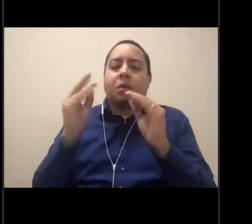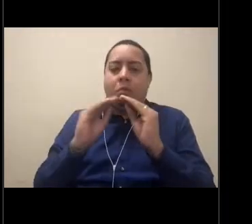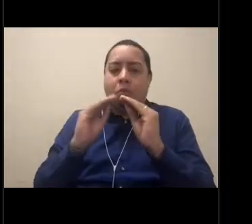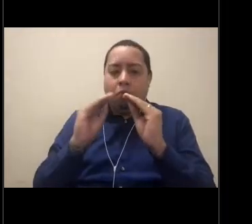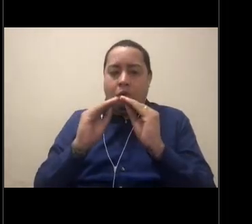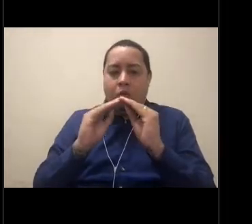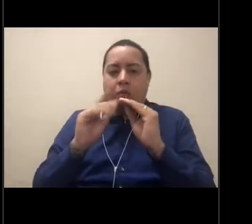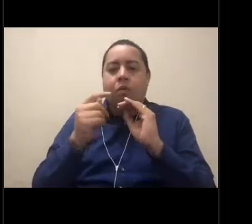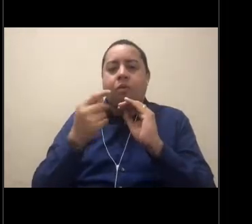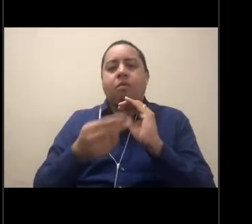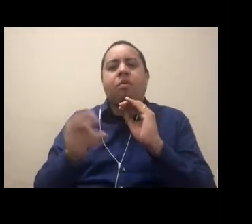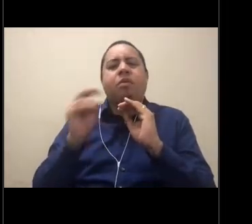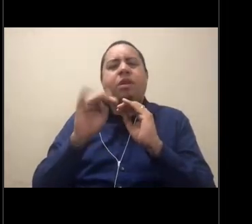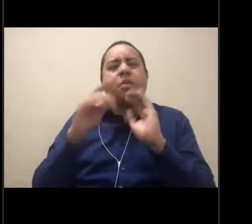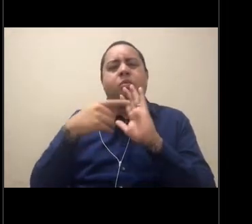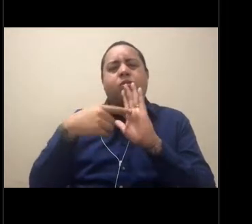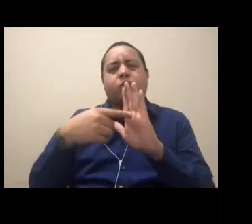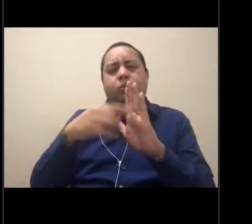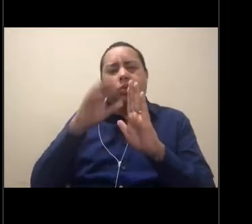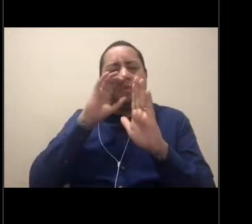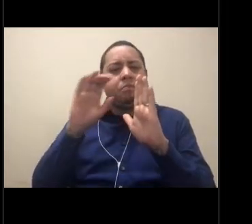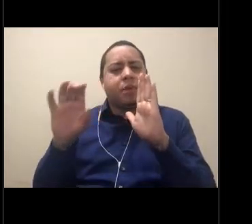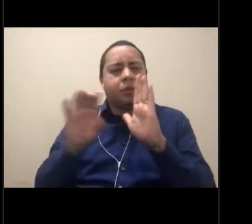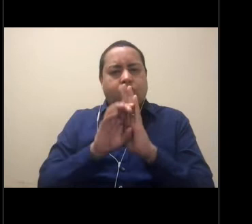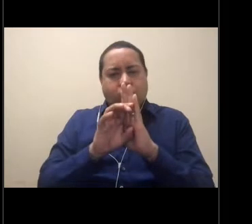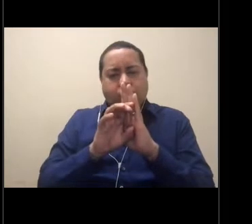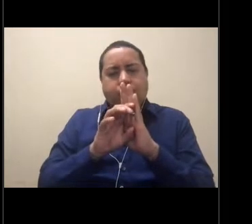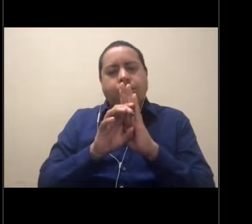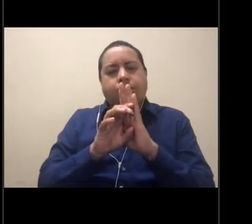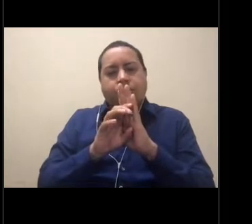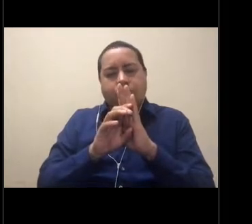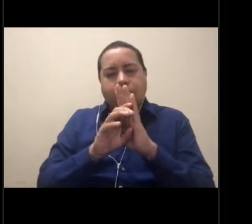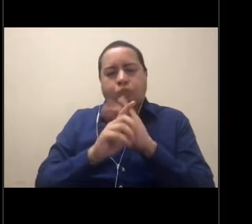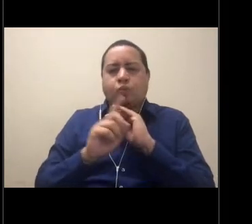that picture of where they're pointed in different directions.